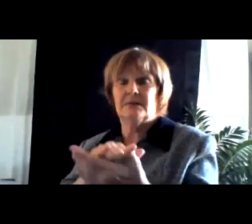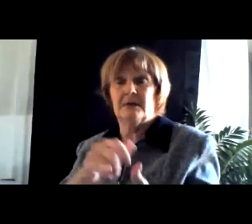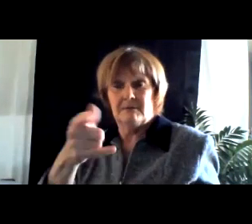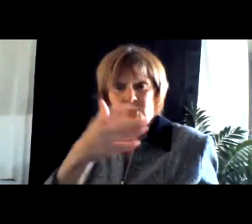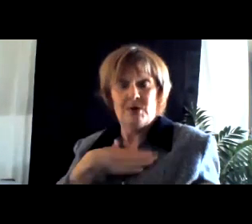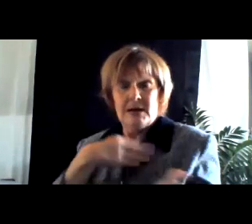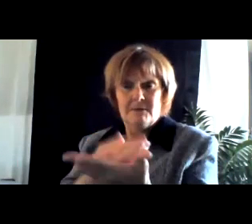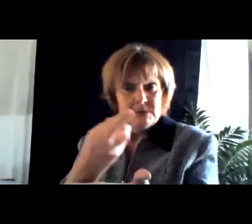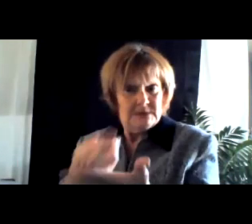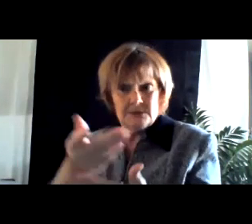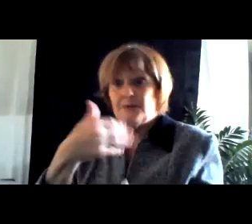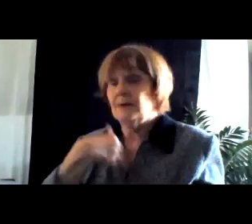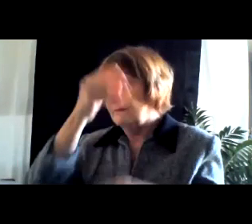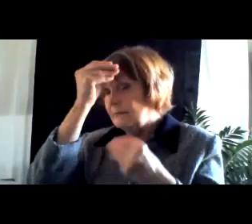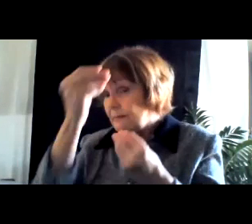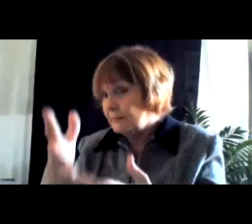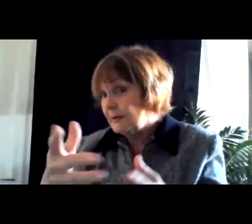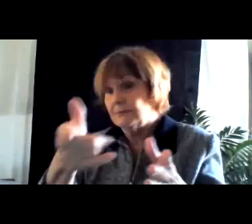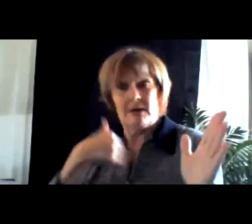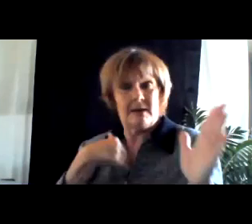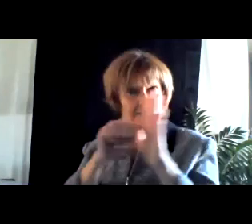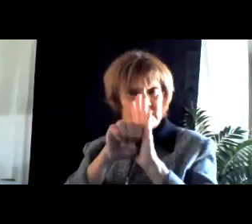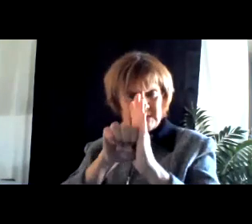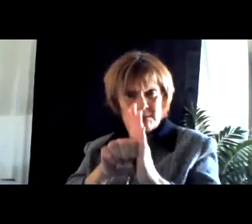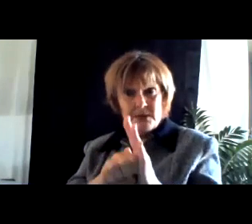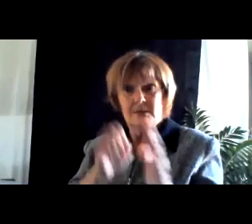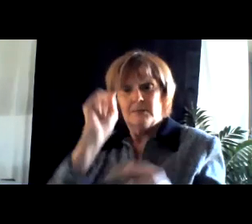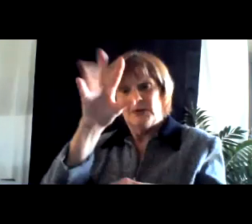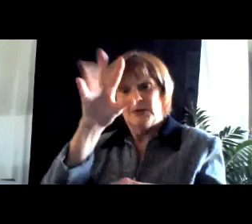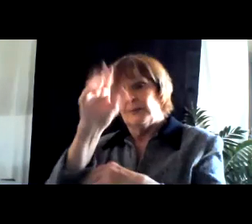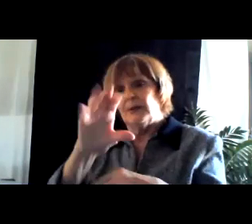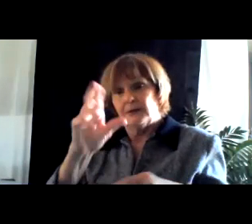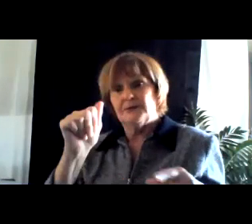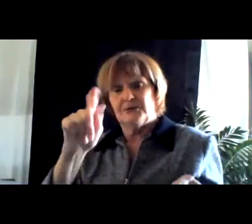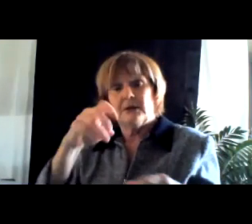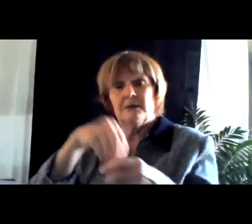if you have examples, throw them up in the chat, throw them up in the Q&A box, we wanna hear about it.